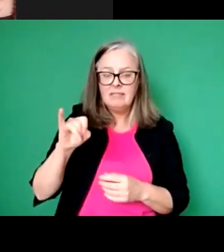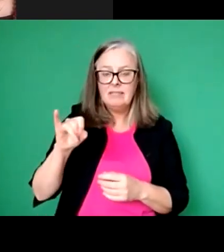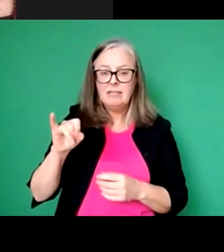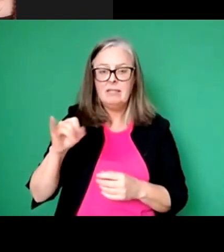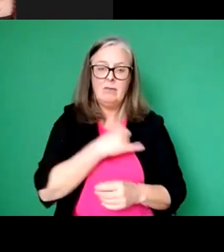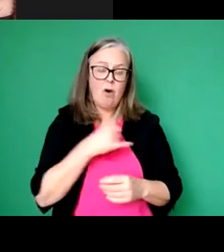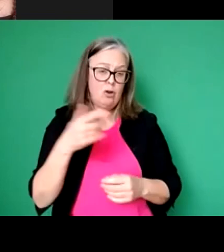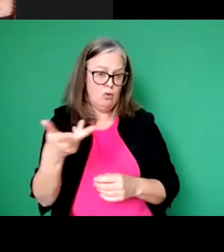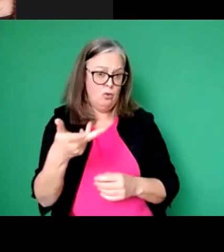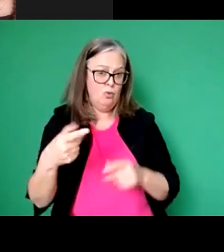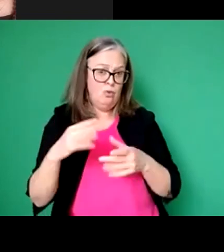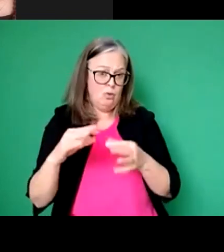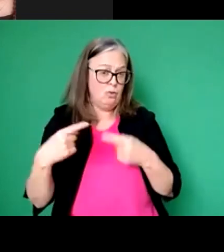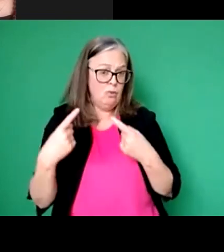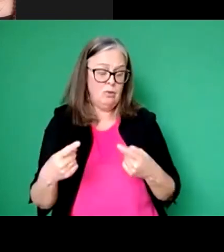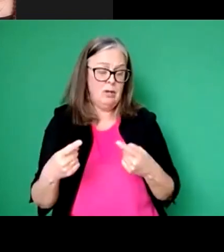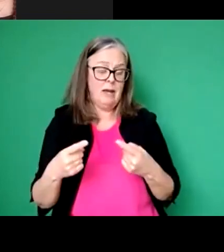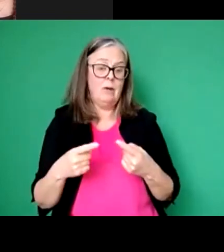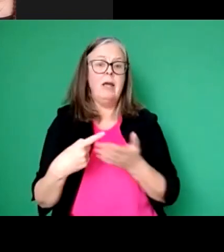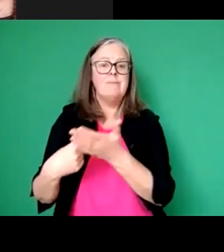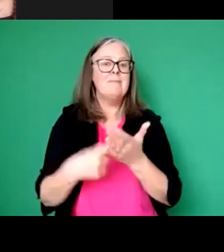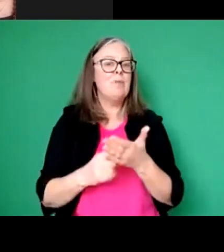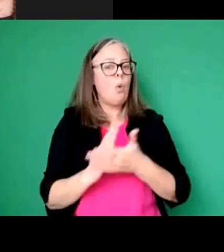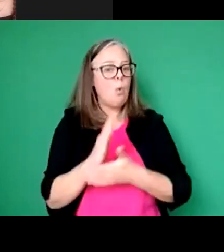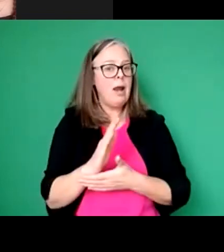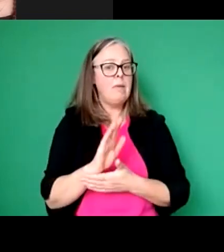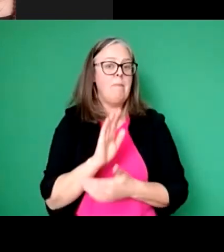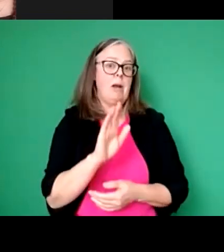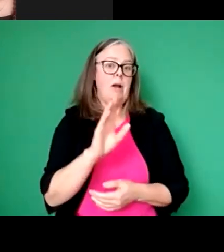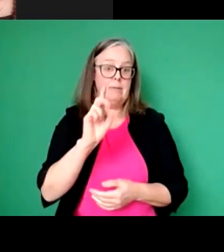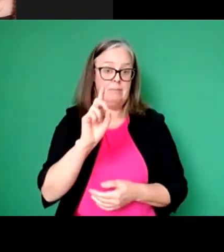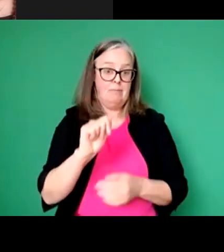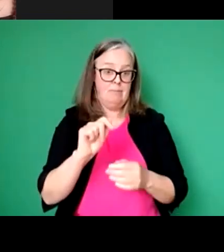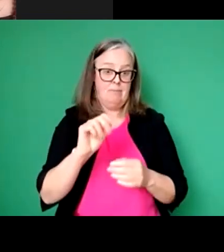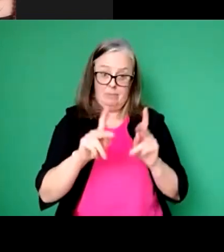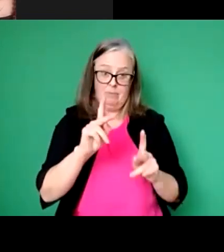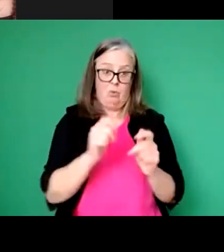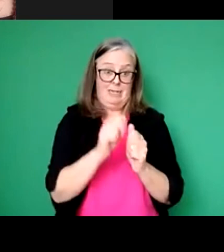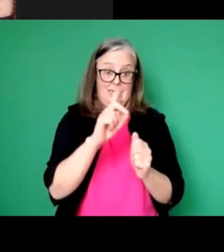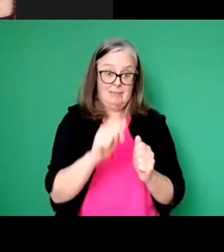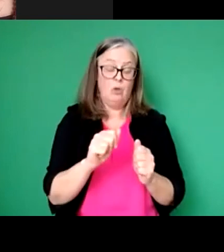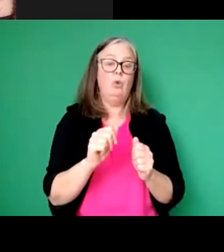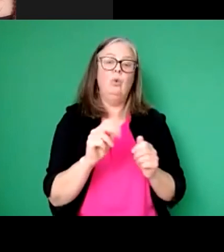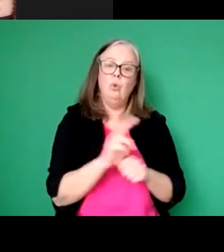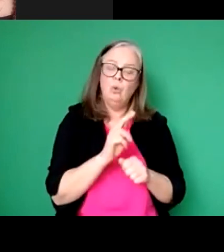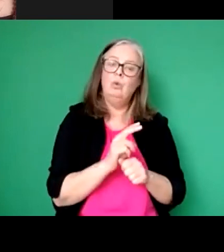around the rights of persons with disabilities who um use service dogs guide dogs at other service